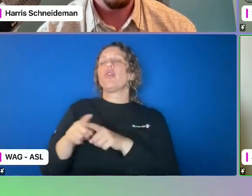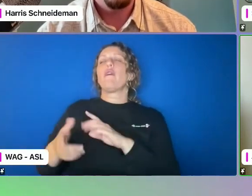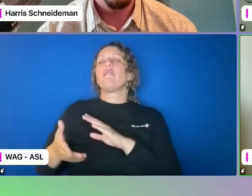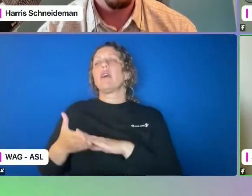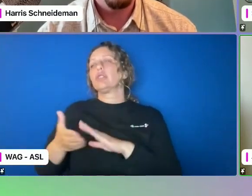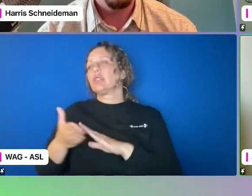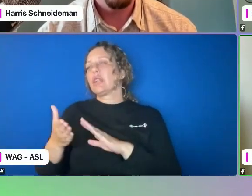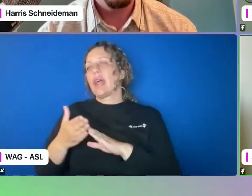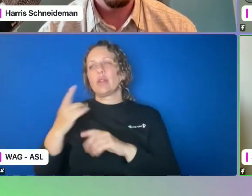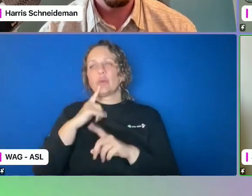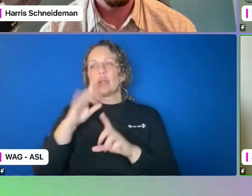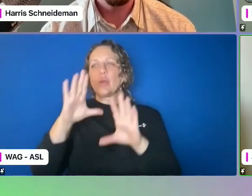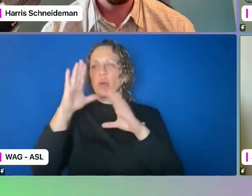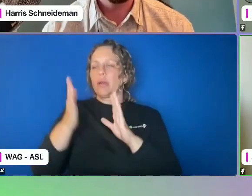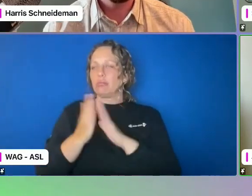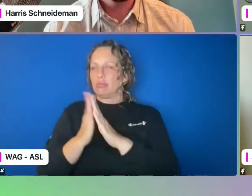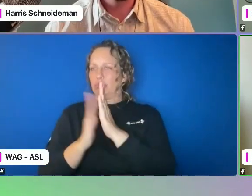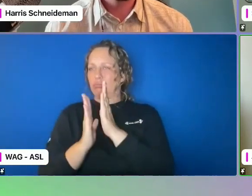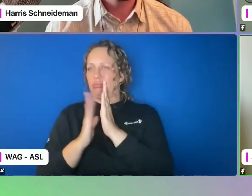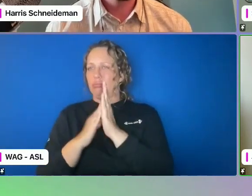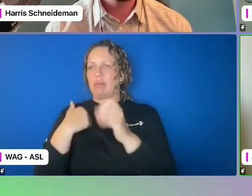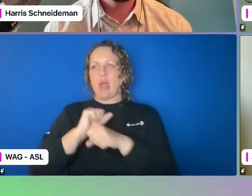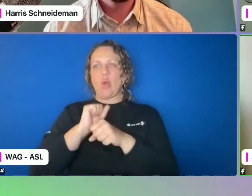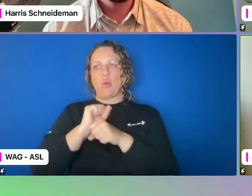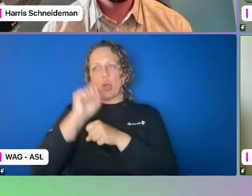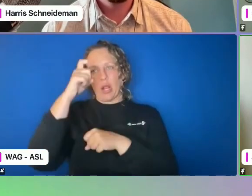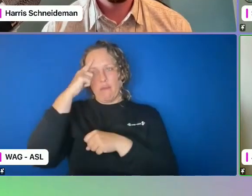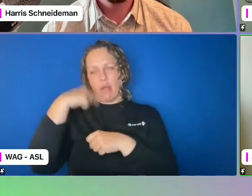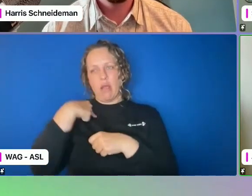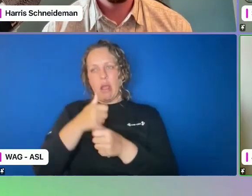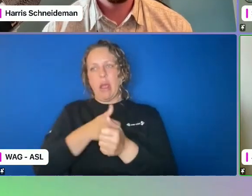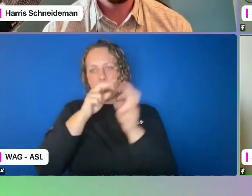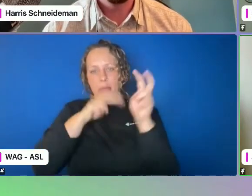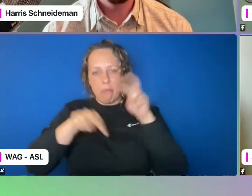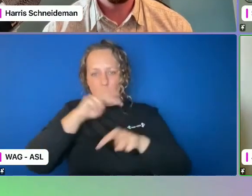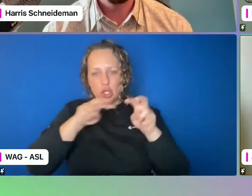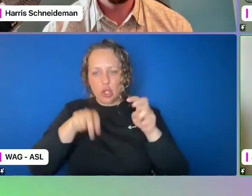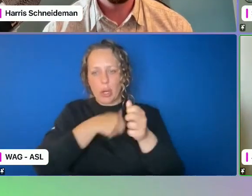I work in the government and monitor compliance with hundreds of websites.